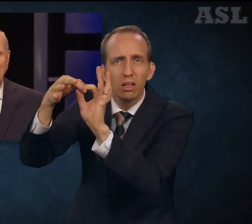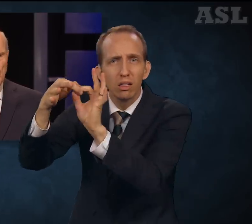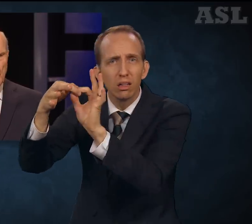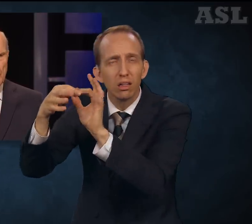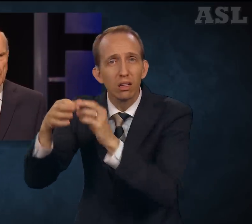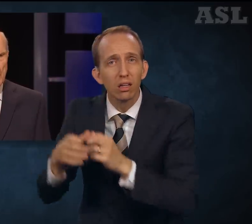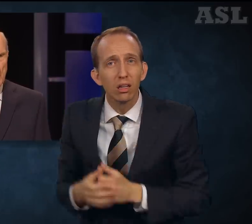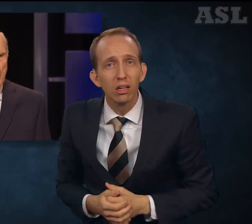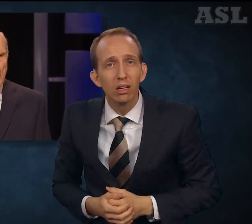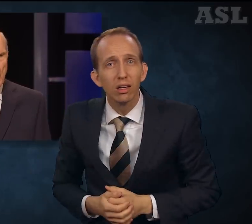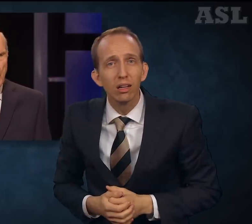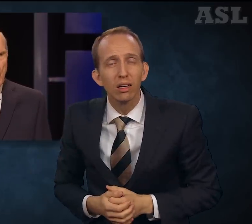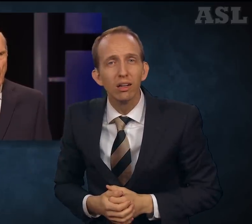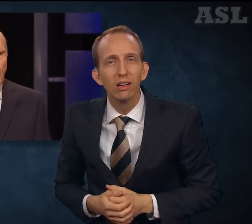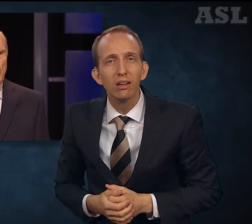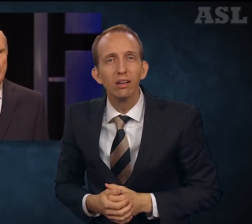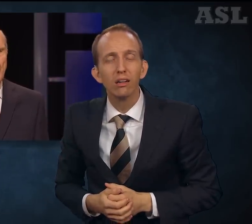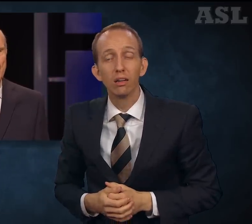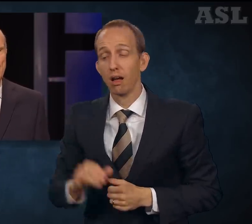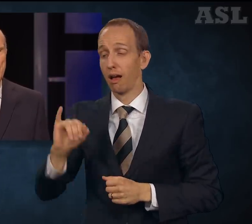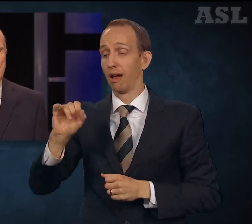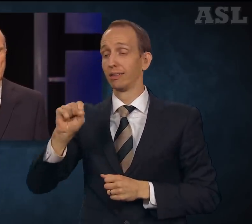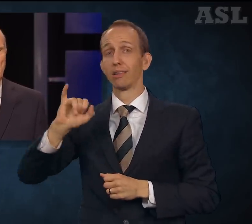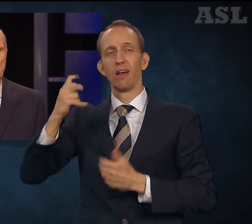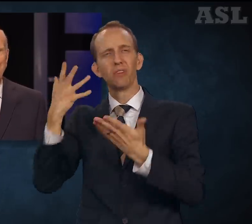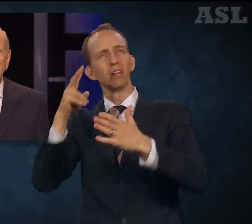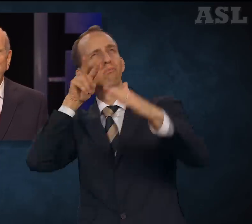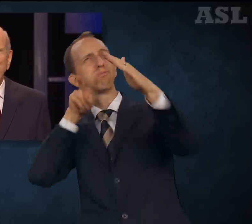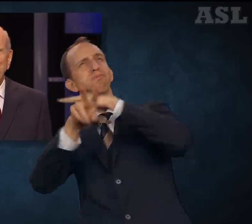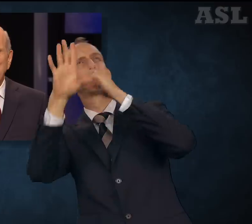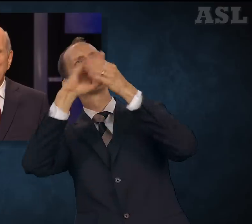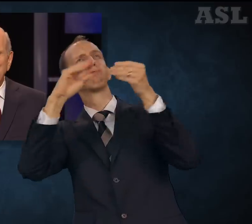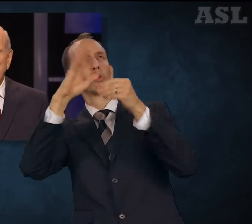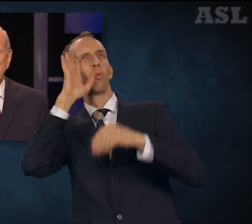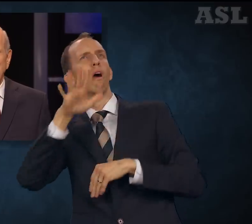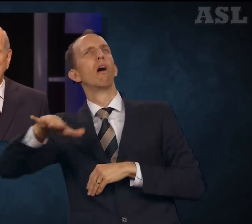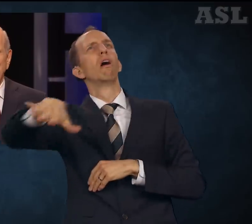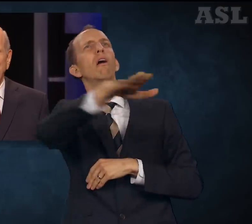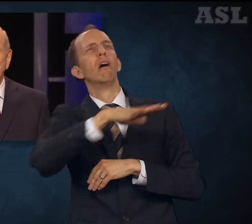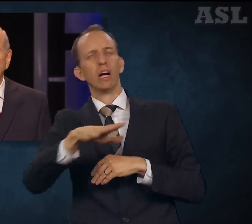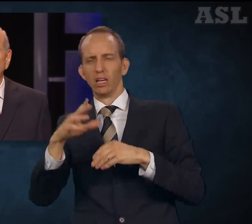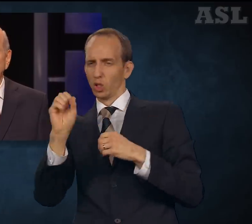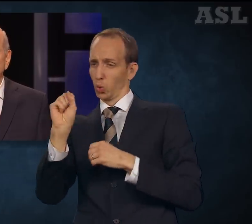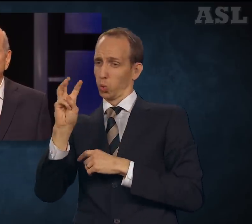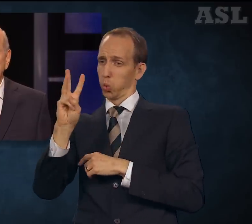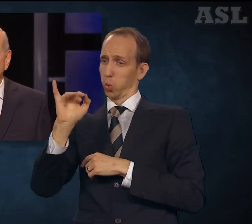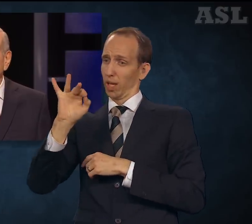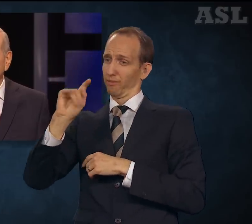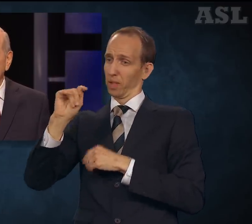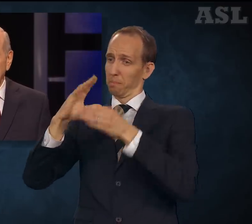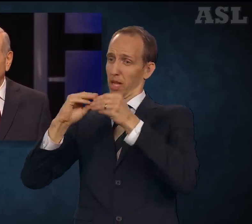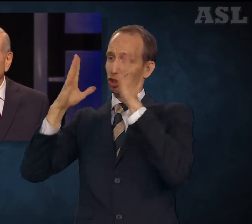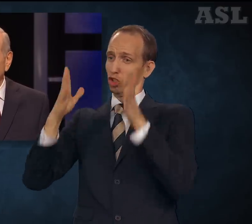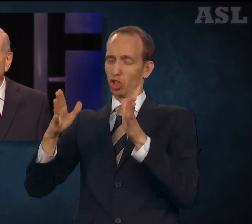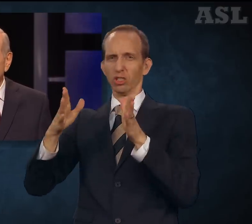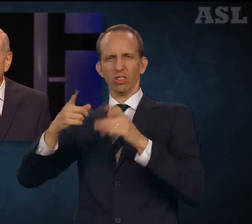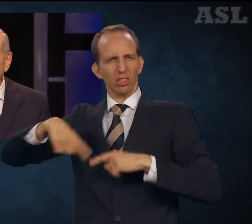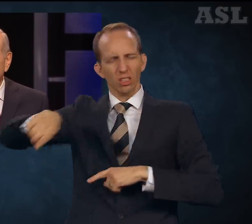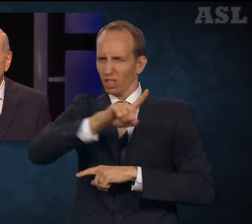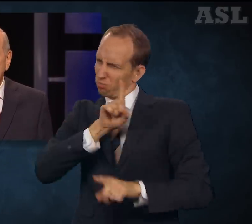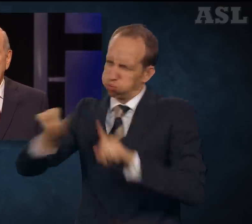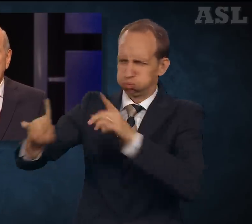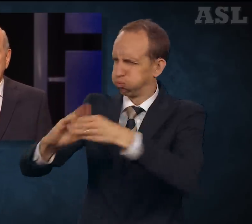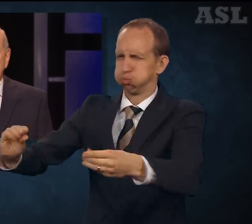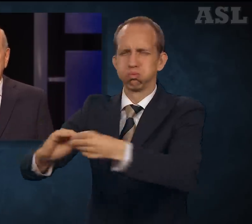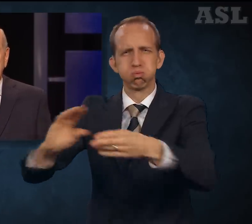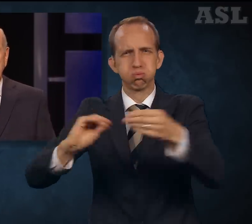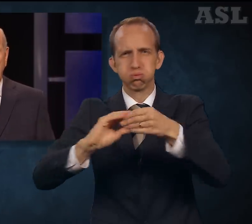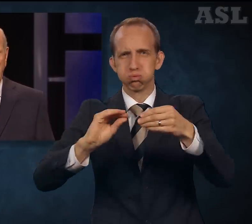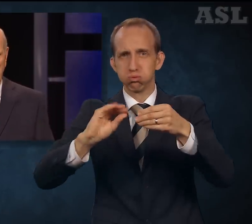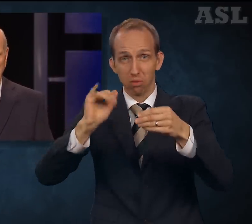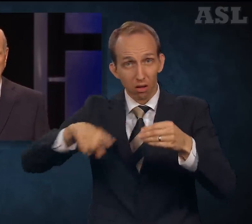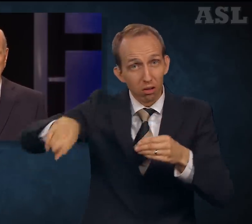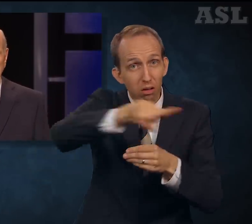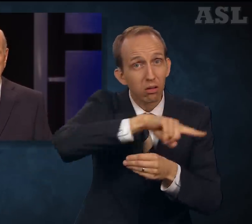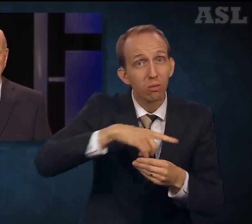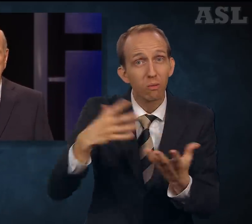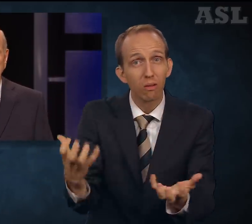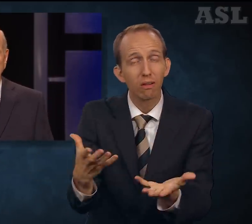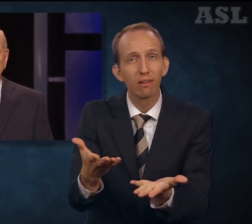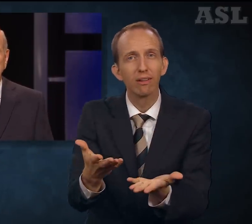MESSAGE OF THE RESTORED